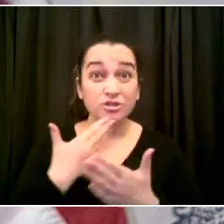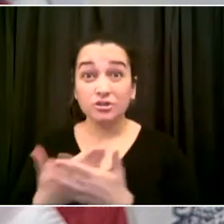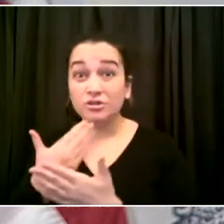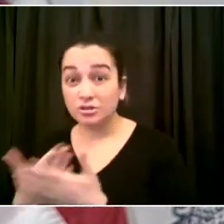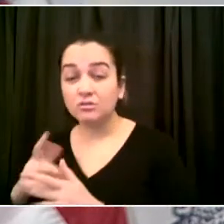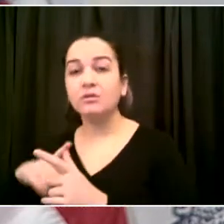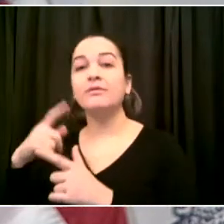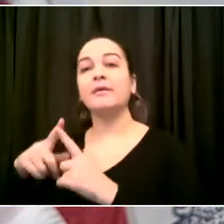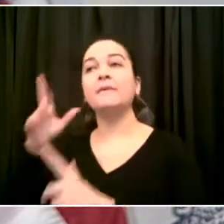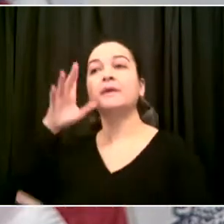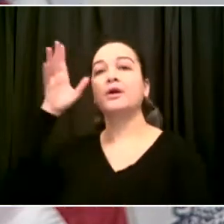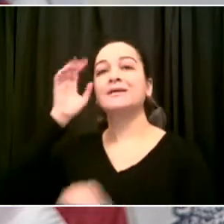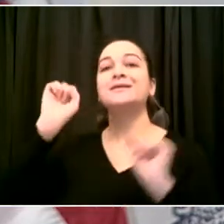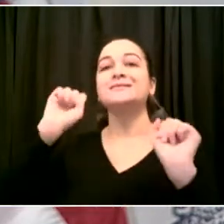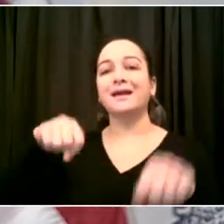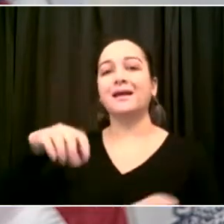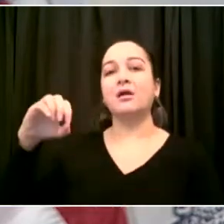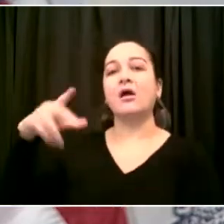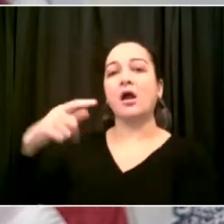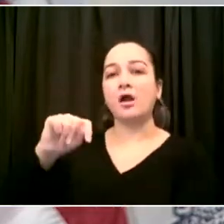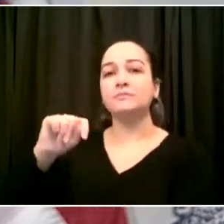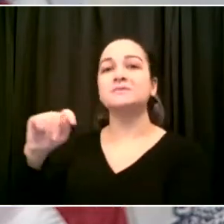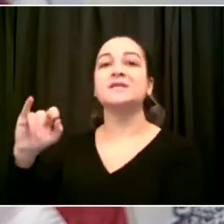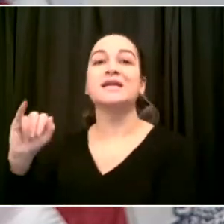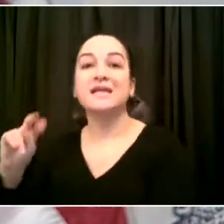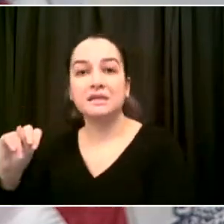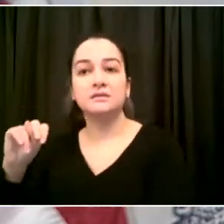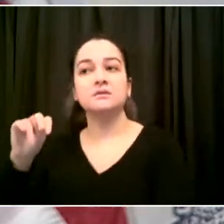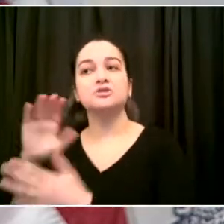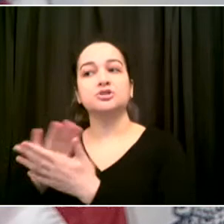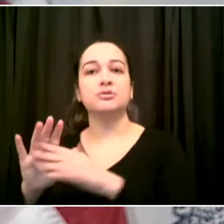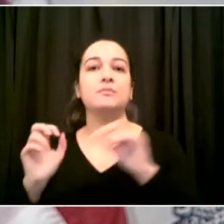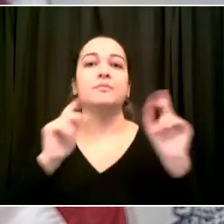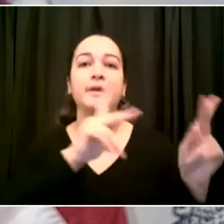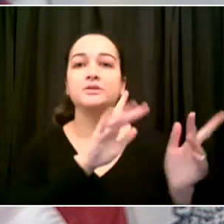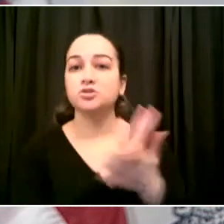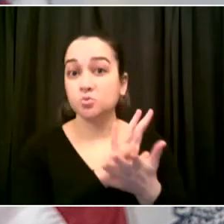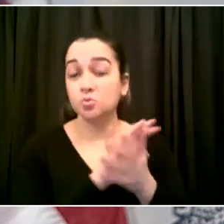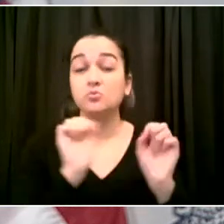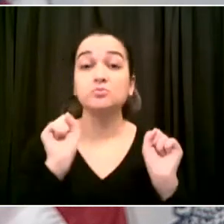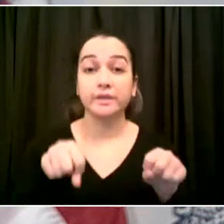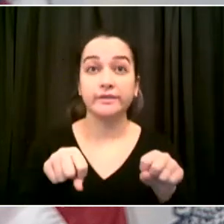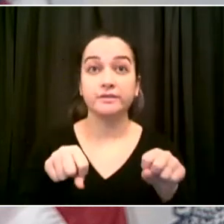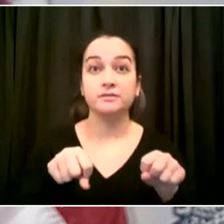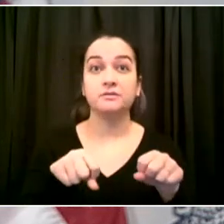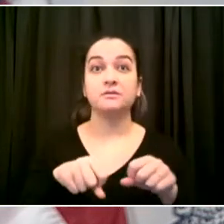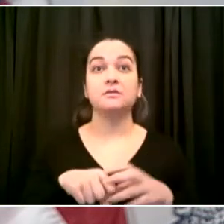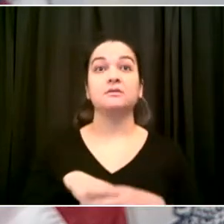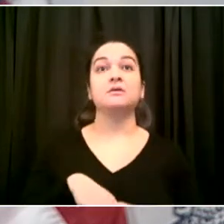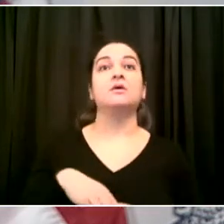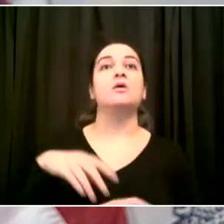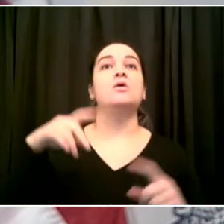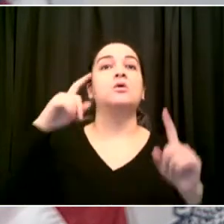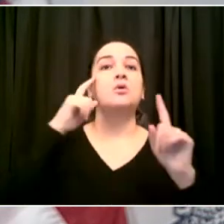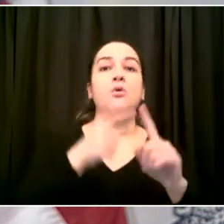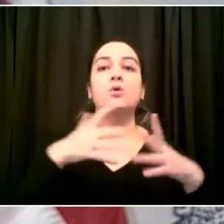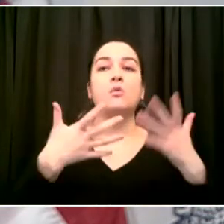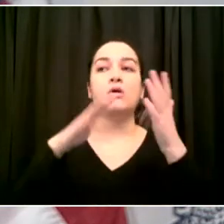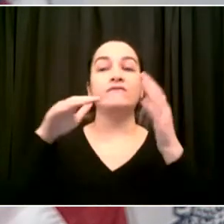OF COURSE WHAT WE ARE ALL FOCUSING ON COMING BACK STRONG IN SEPTEMBER WHERE EVERY SINGLE